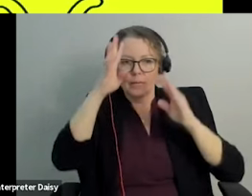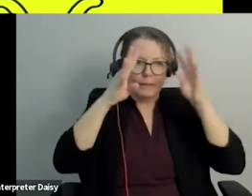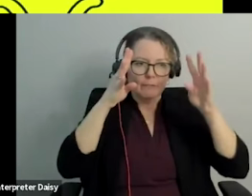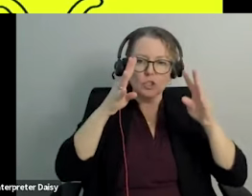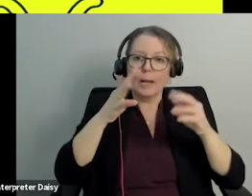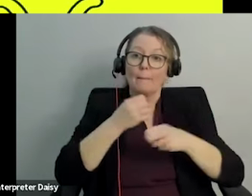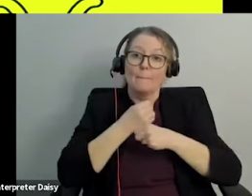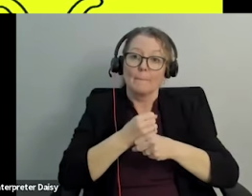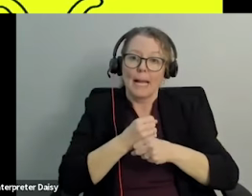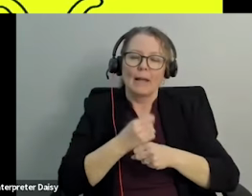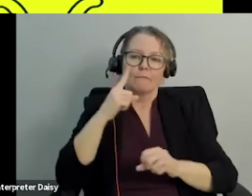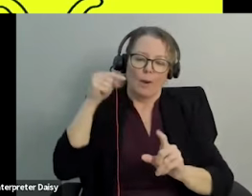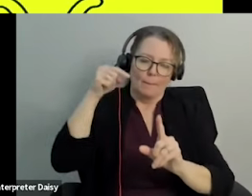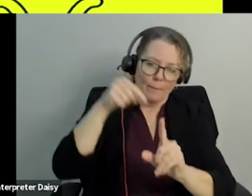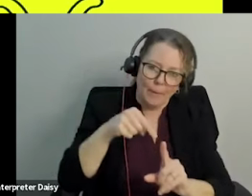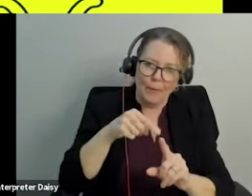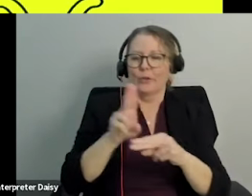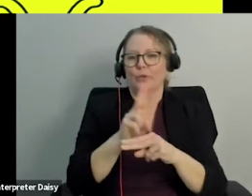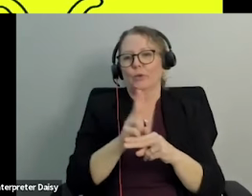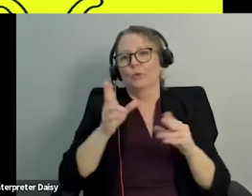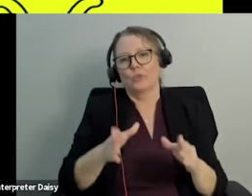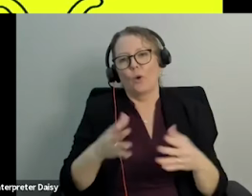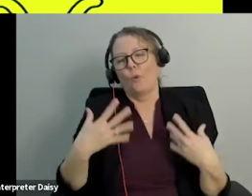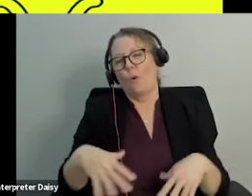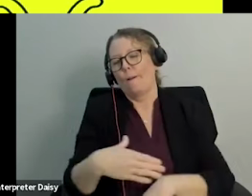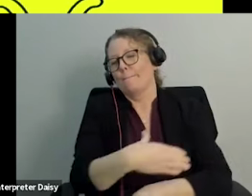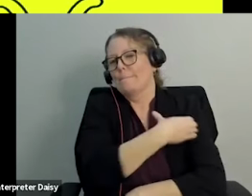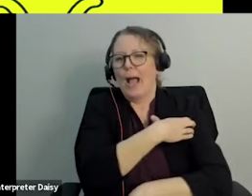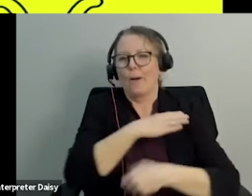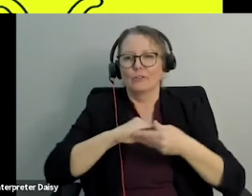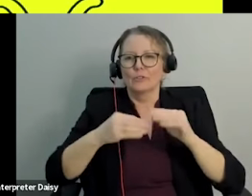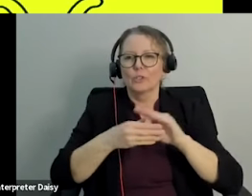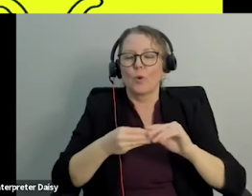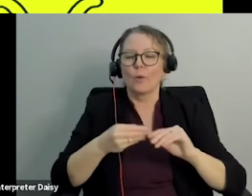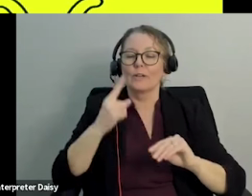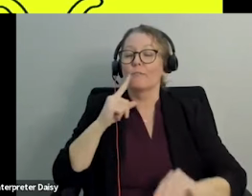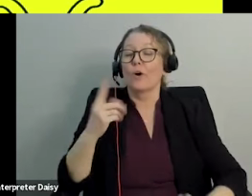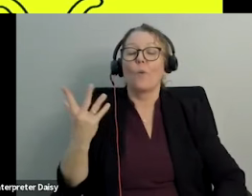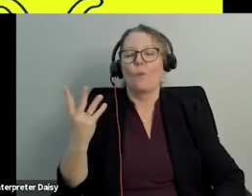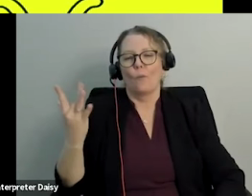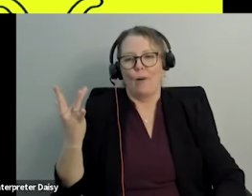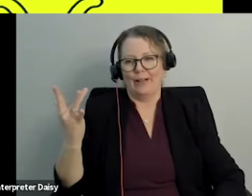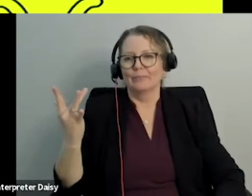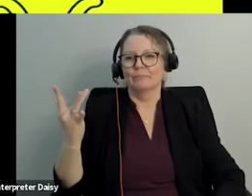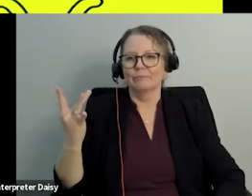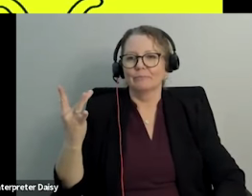with the user in mind. They're powerful stories that share the why and ultimately they have an end-to-end inclusive process.